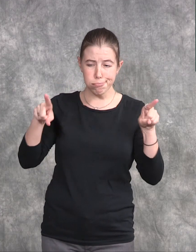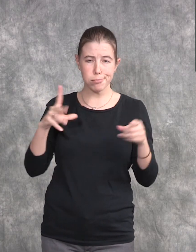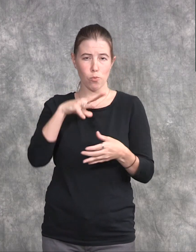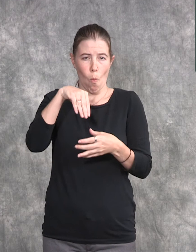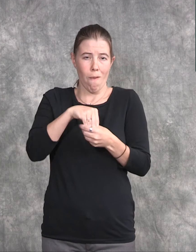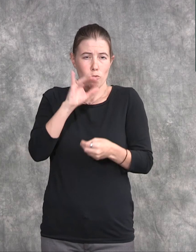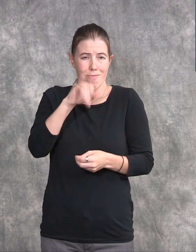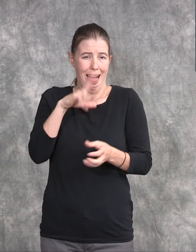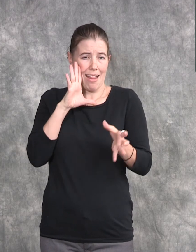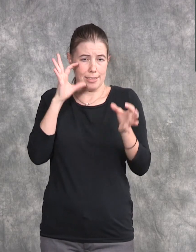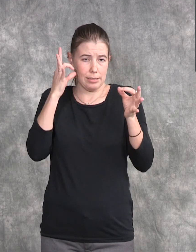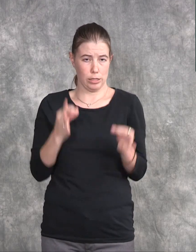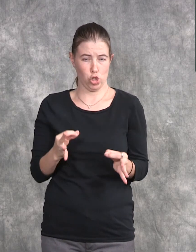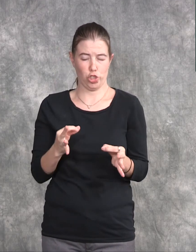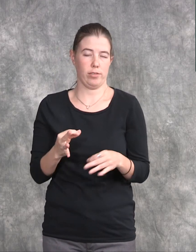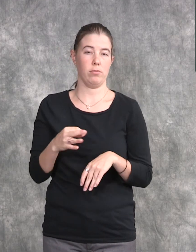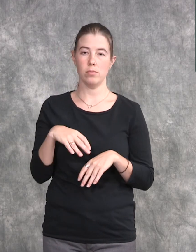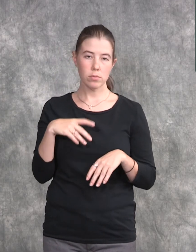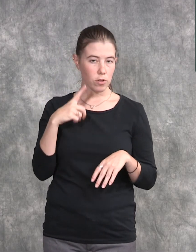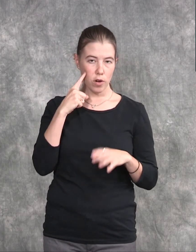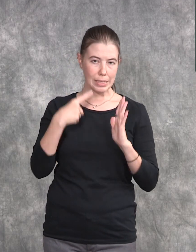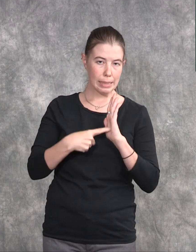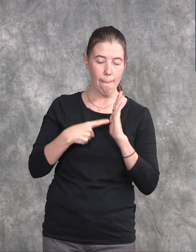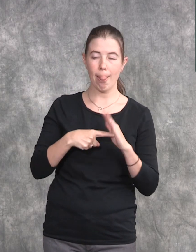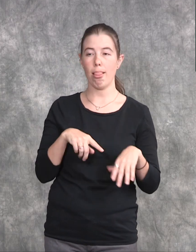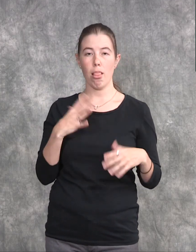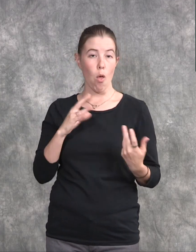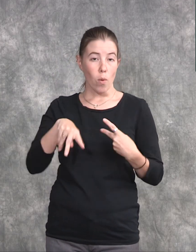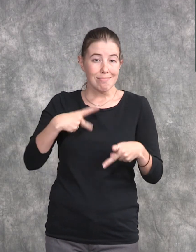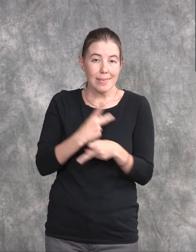Many variables go into making that decision.